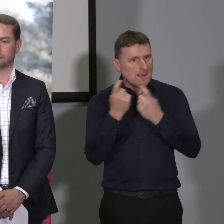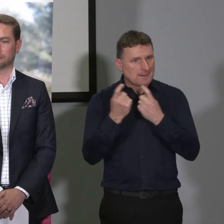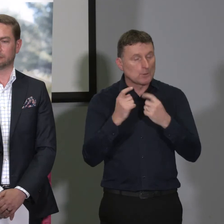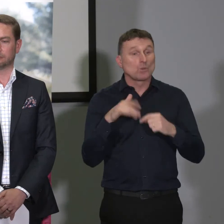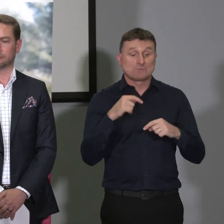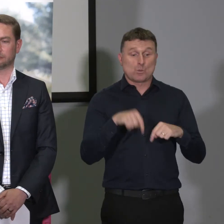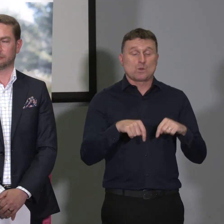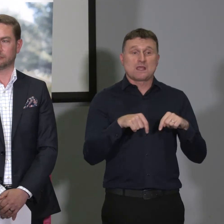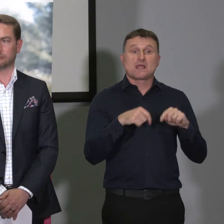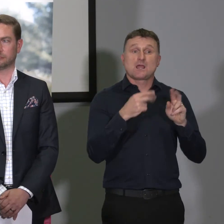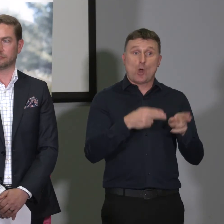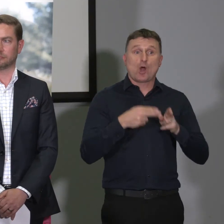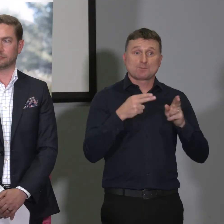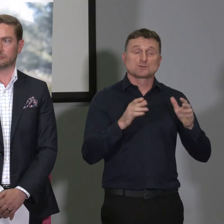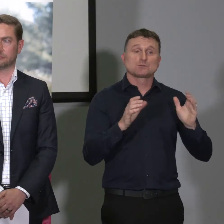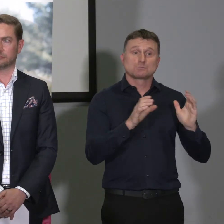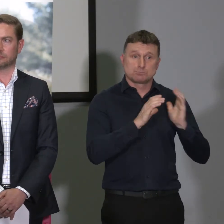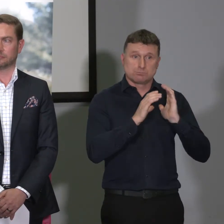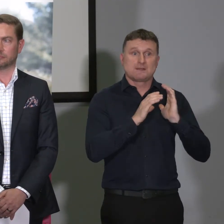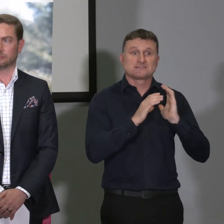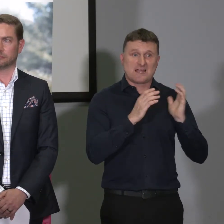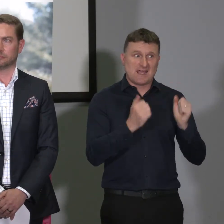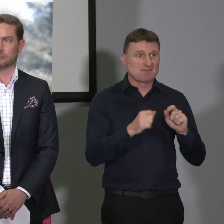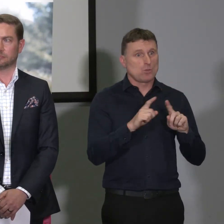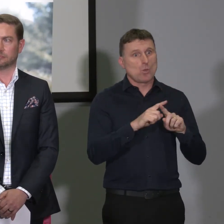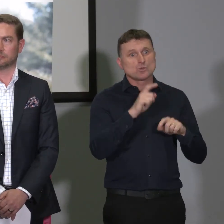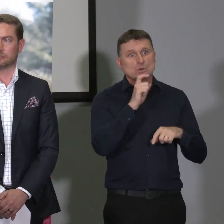pressure in terms of acute